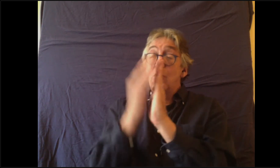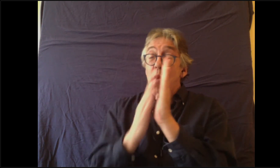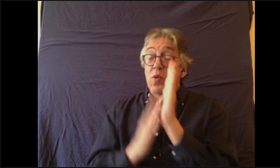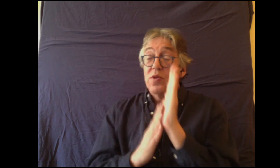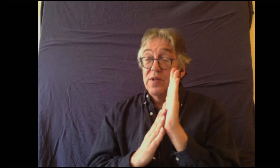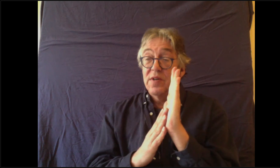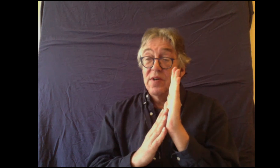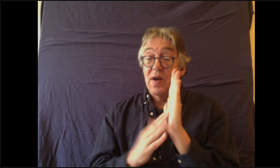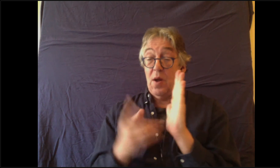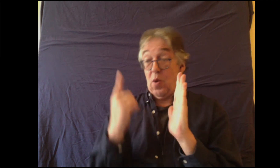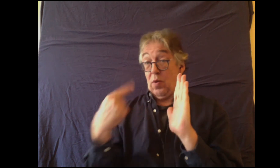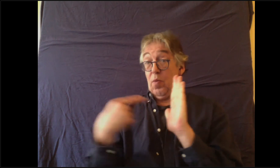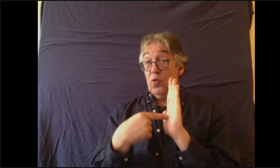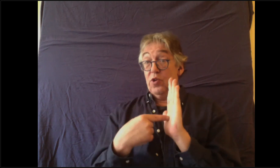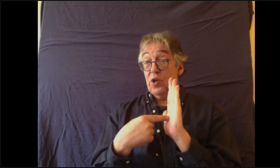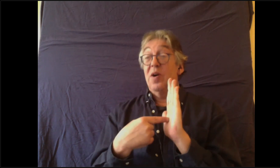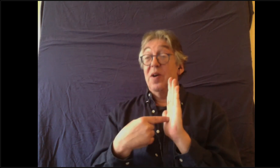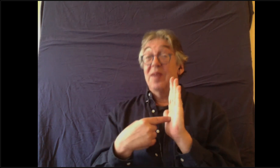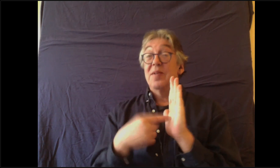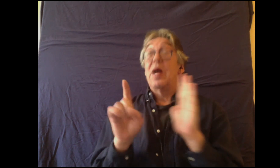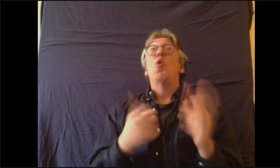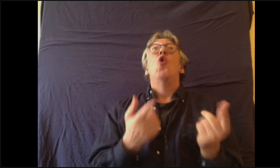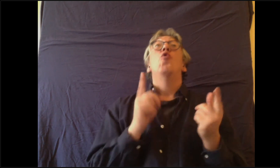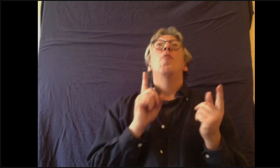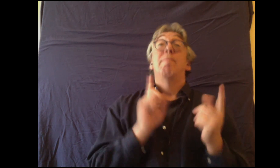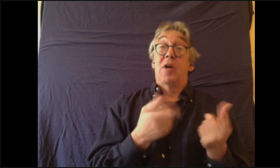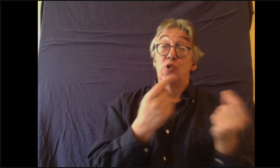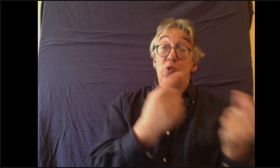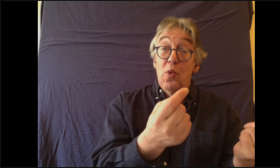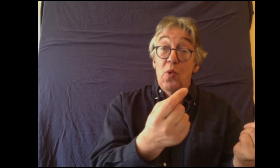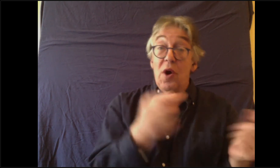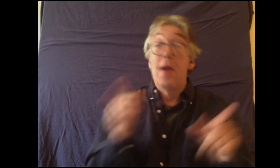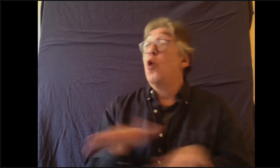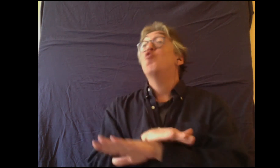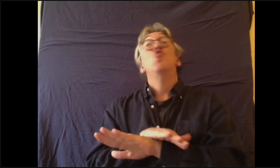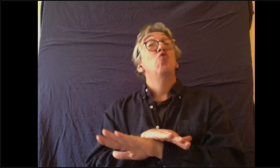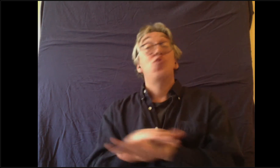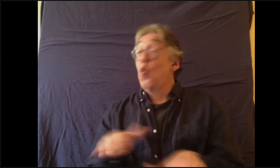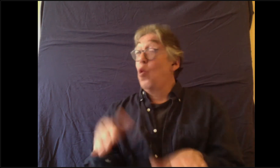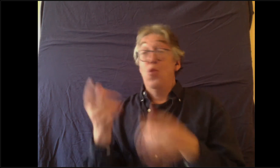about what not to do would be something we'll disseminate to NGOs